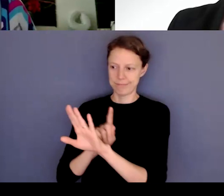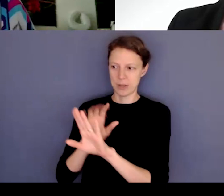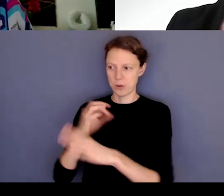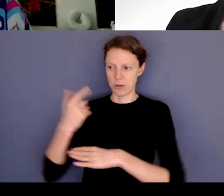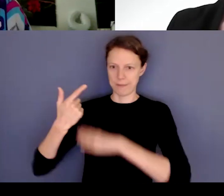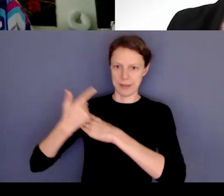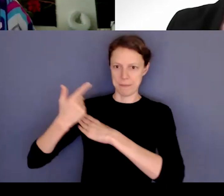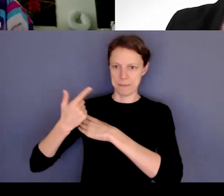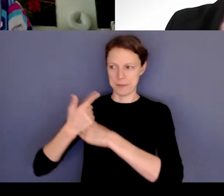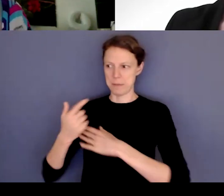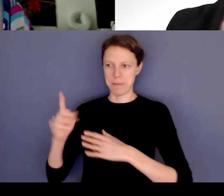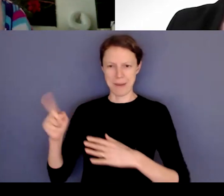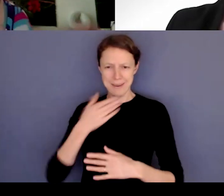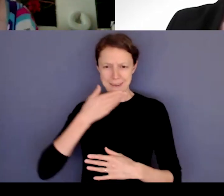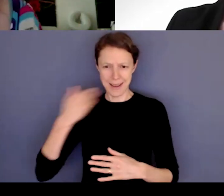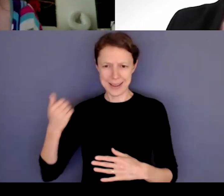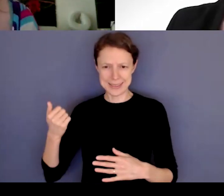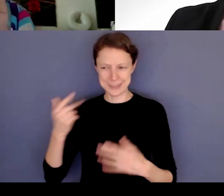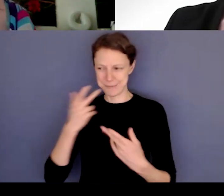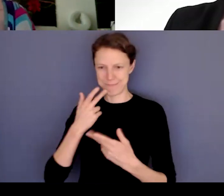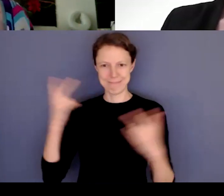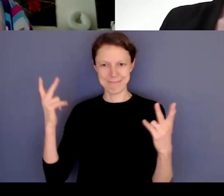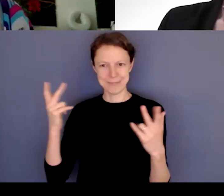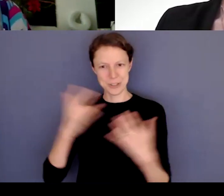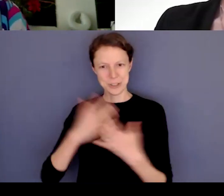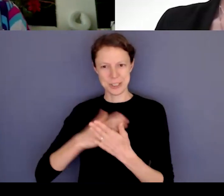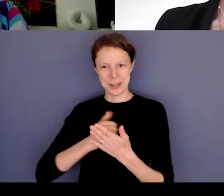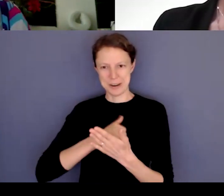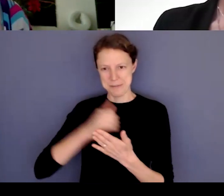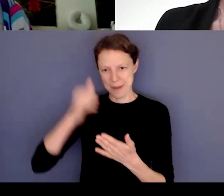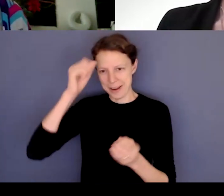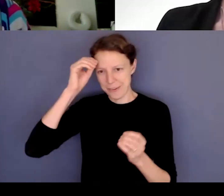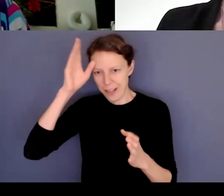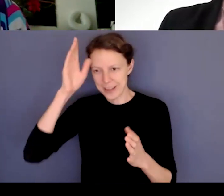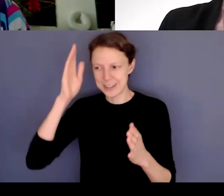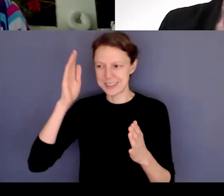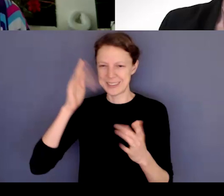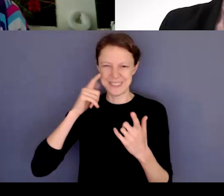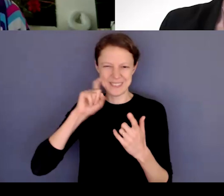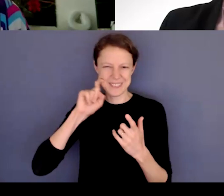opportunity for them to kind of get their faces out there and share their knowledge in fun and creative ways. So with that in